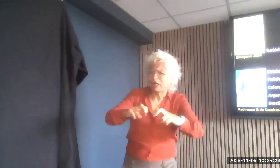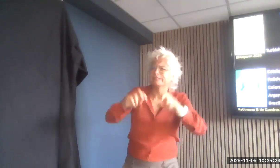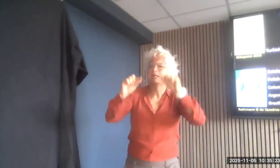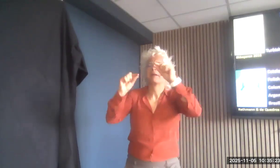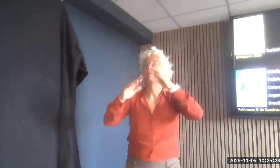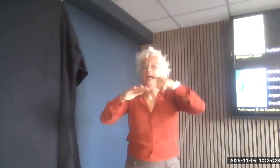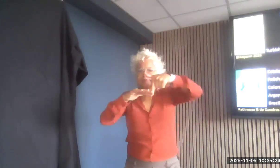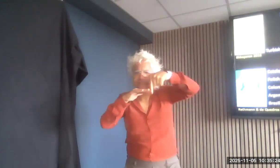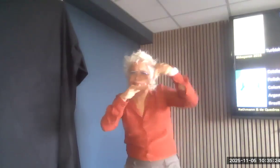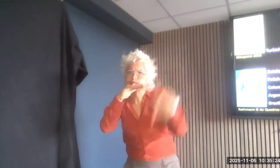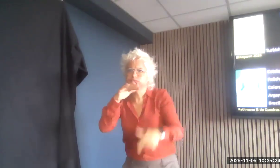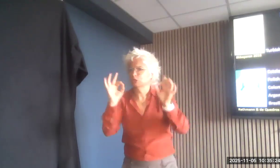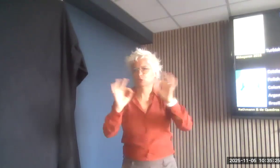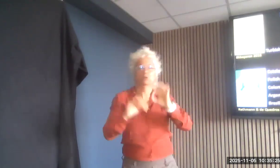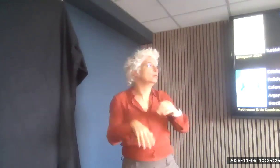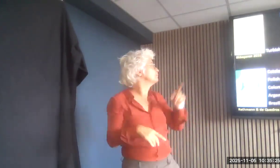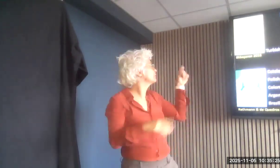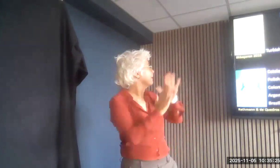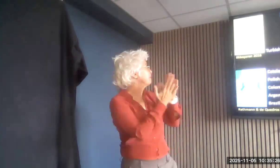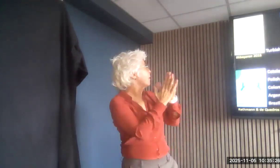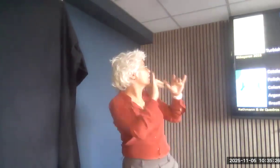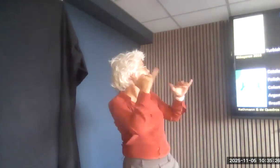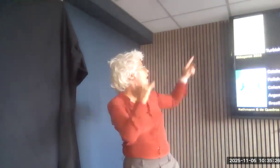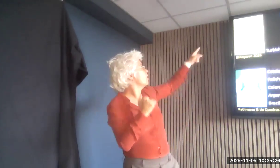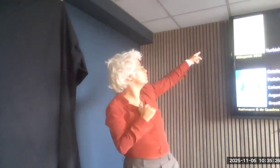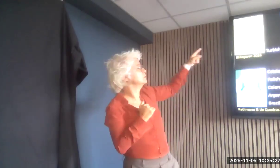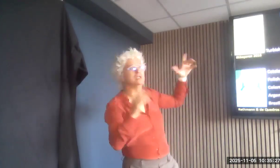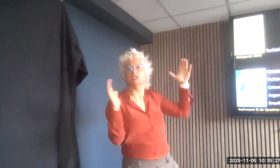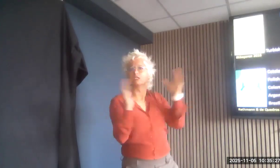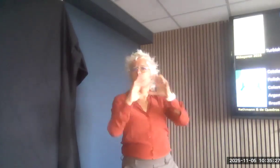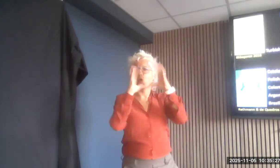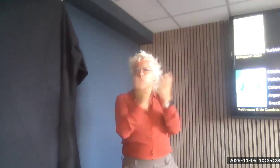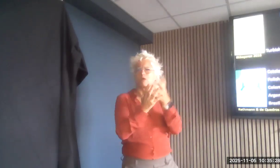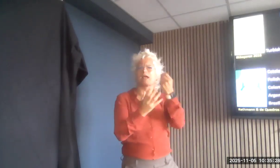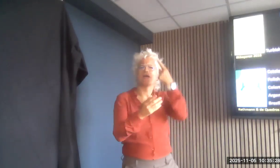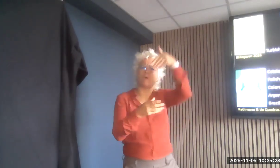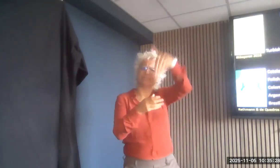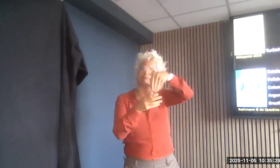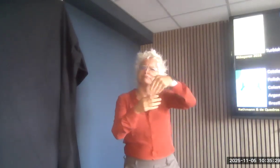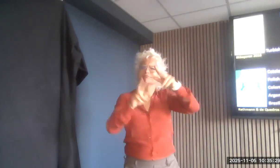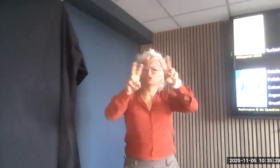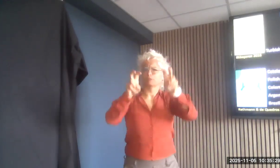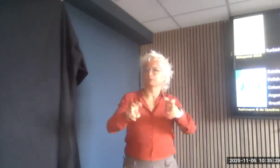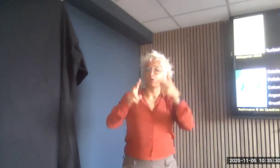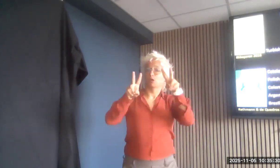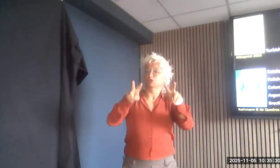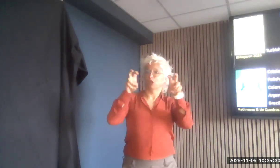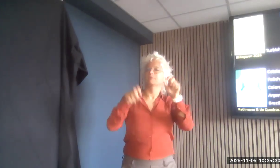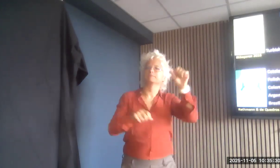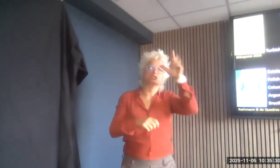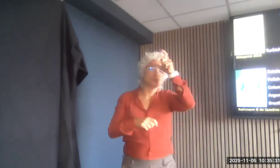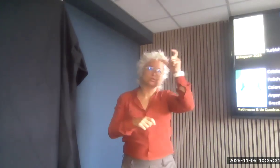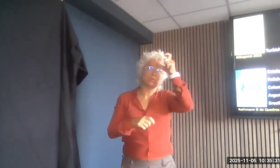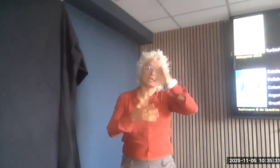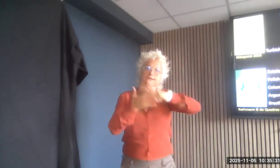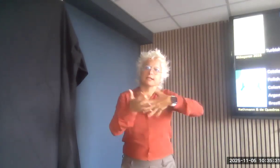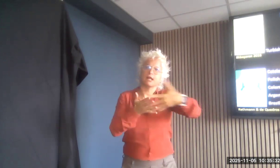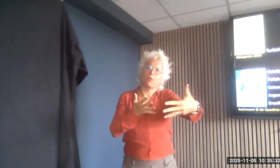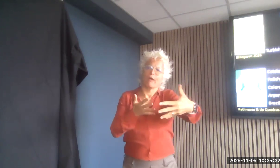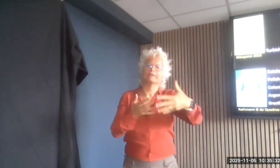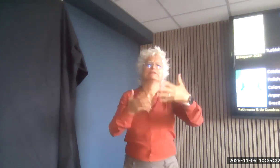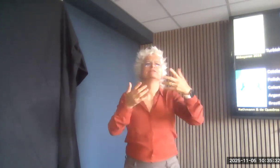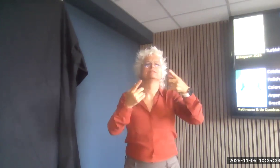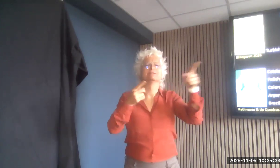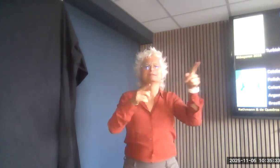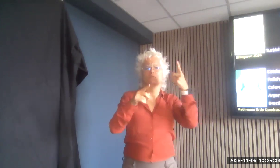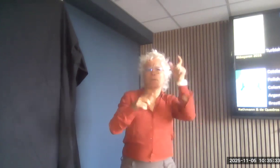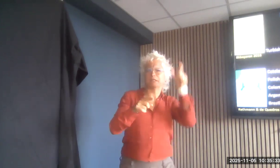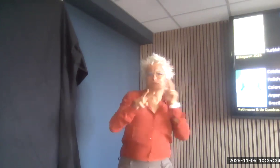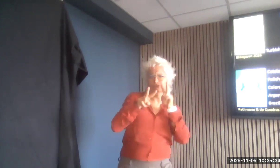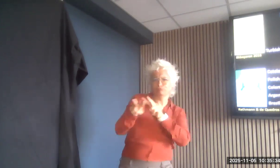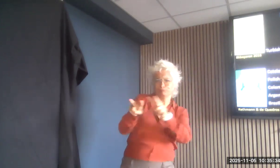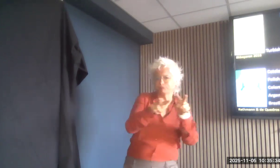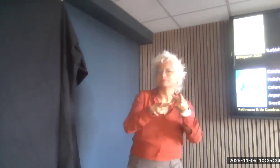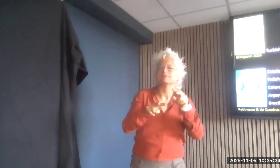And there has been previous research that's been undertaken, but most of this has been quite superficial. So the first book we see on the slide here was It's a Small World, and one topic here was around Turkish Sign Language.